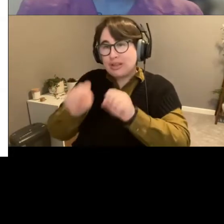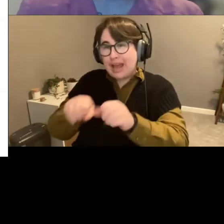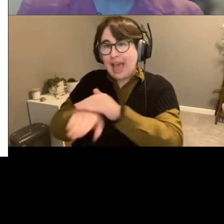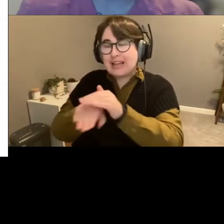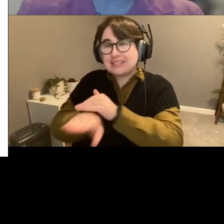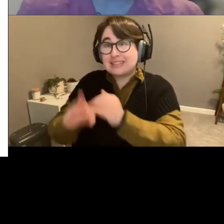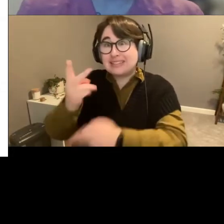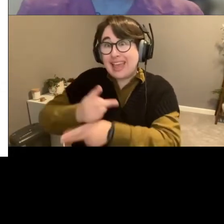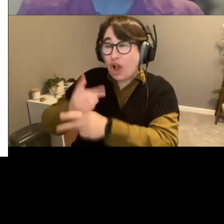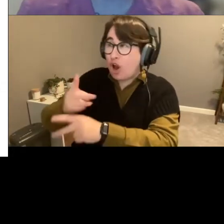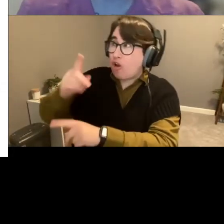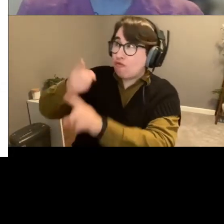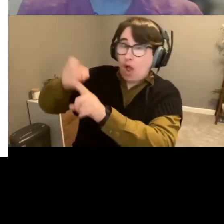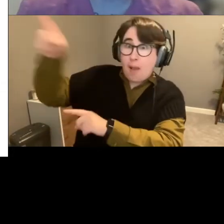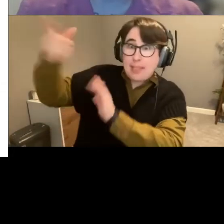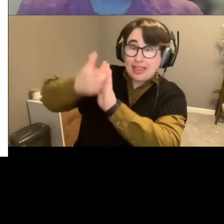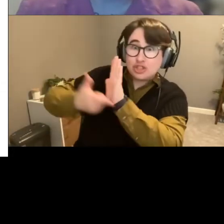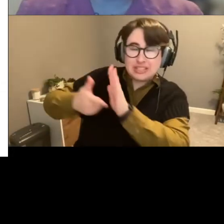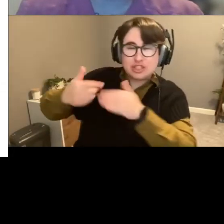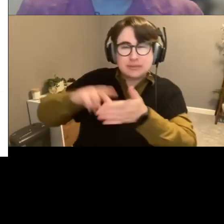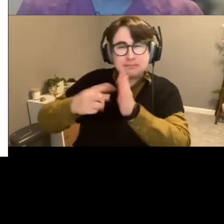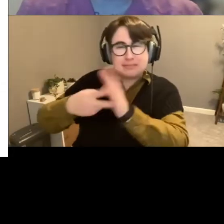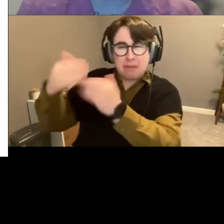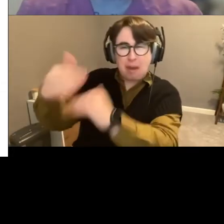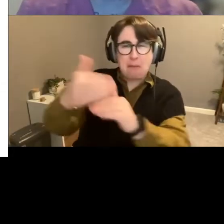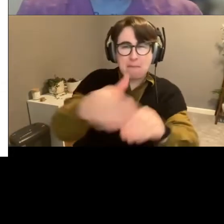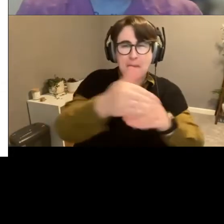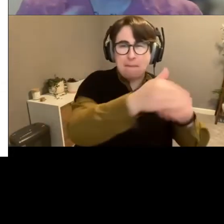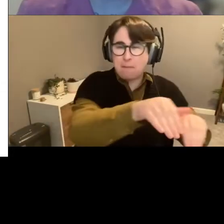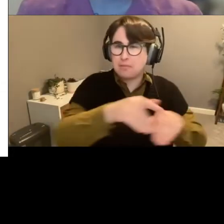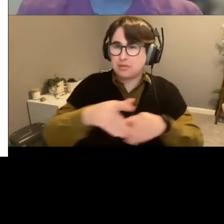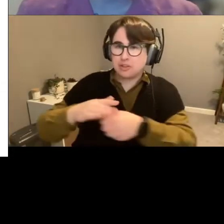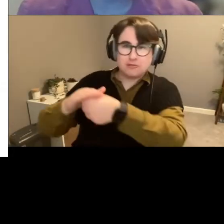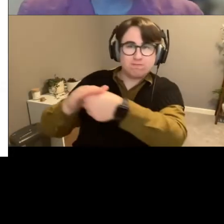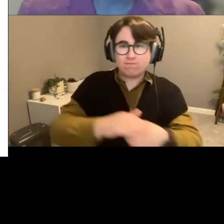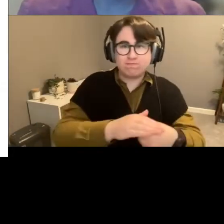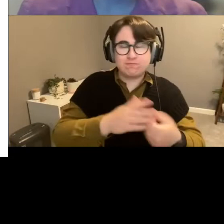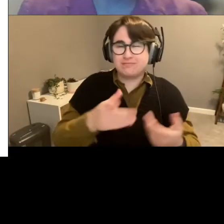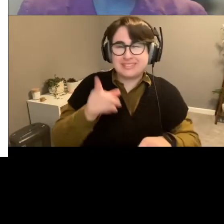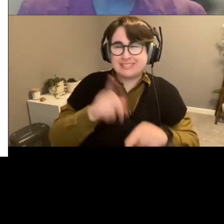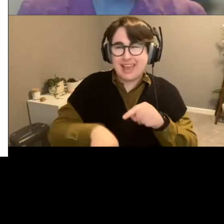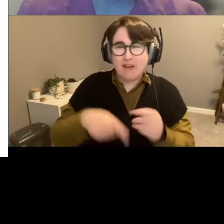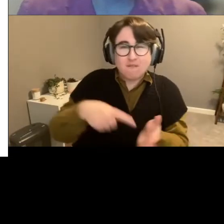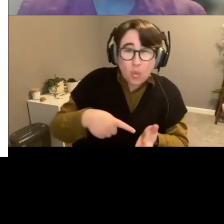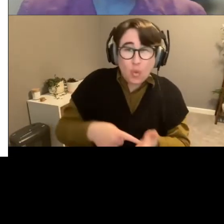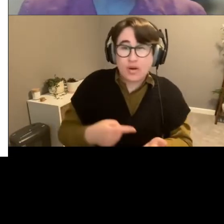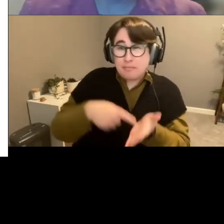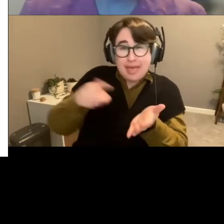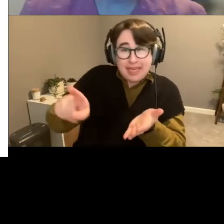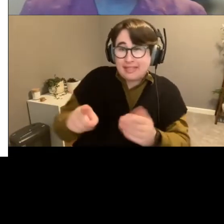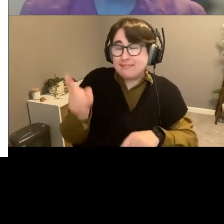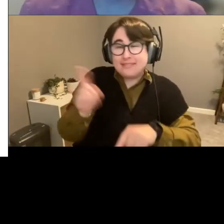that may make it so that people cannot afford or access care, and it's not safe for them,